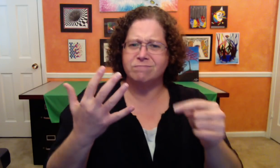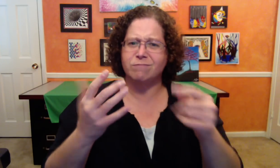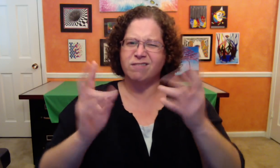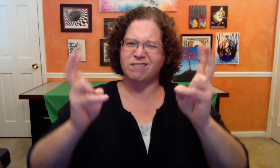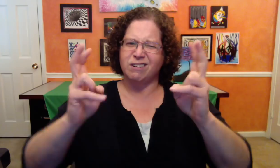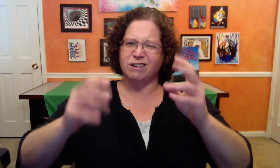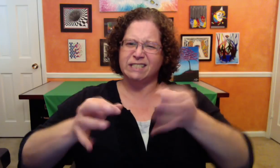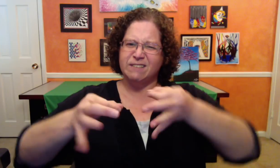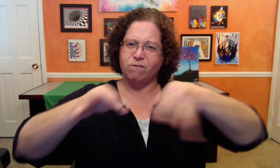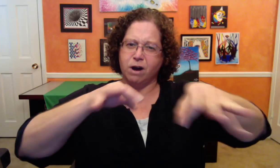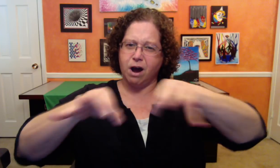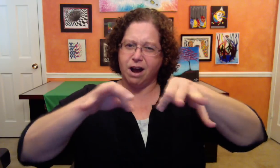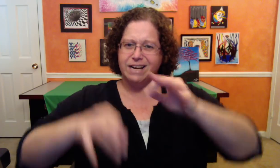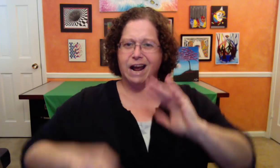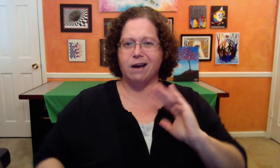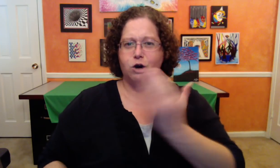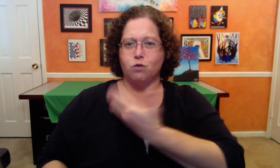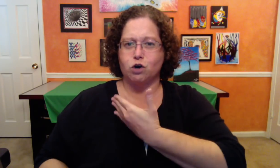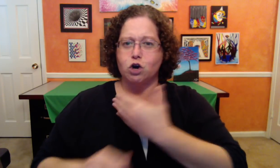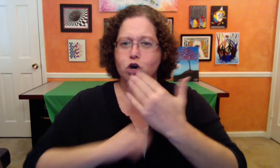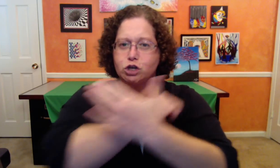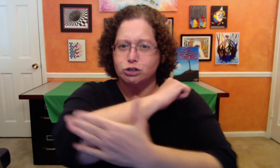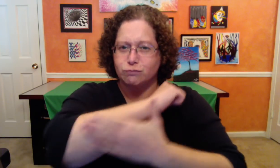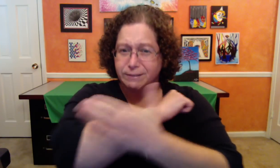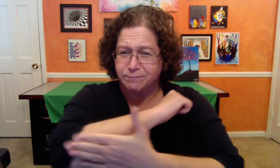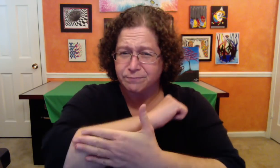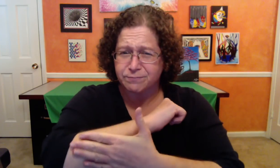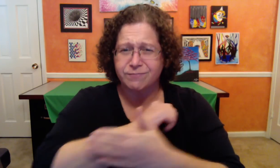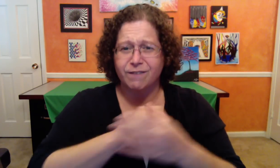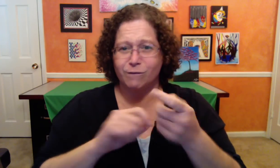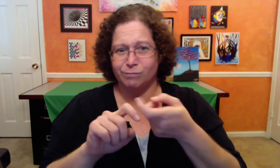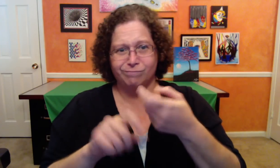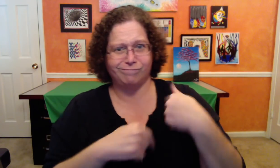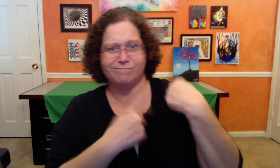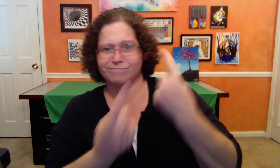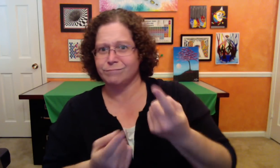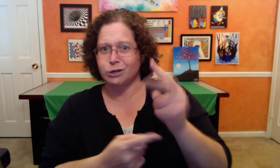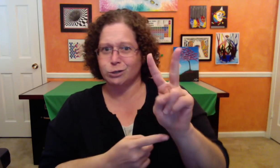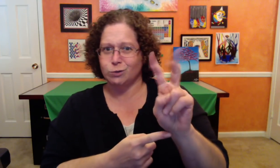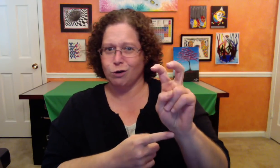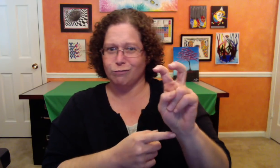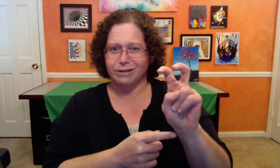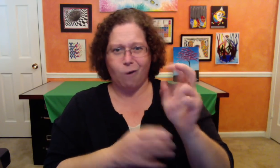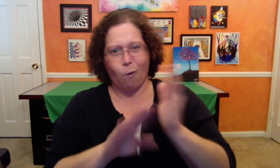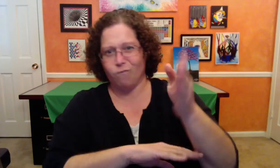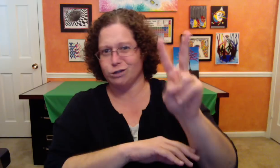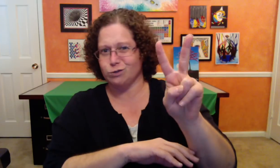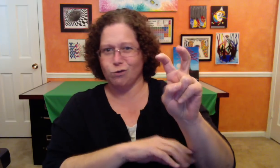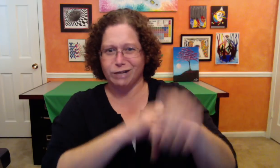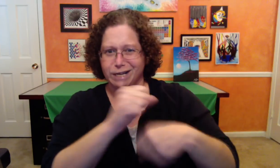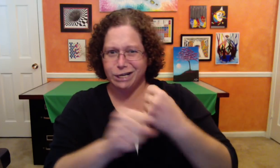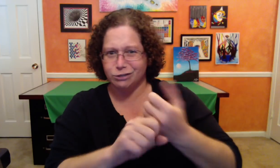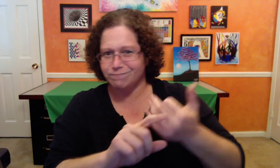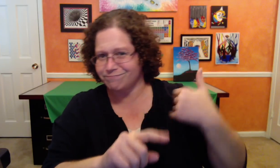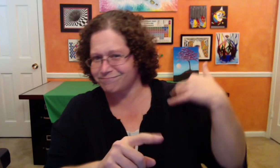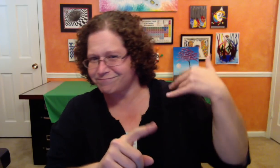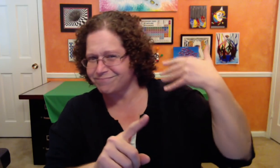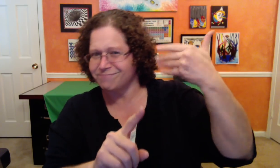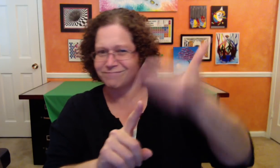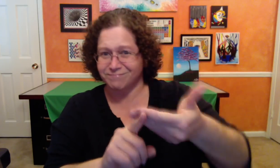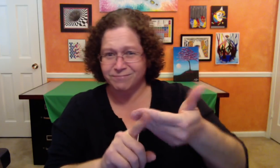This Constitution defines our country for over 200 years.